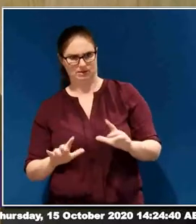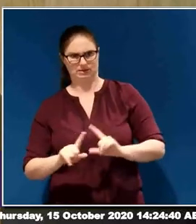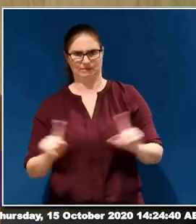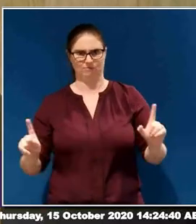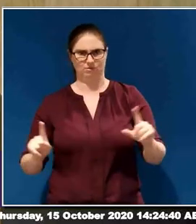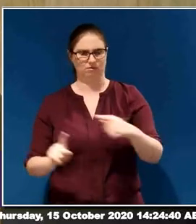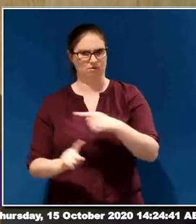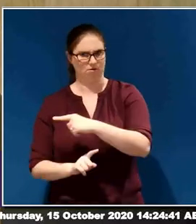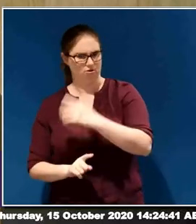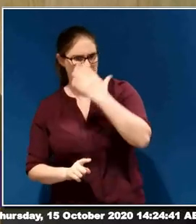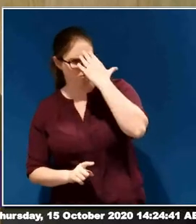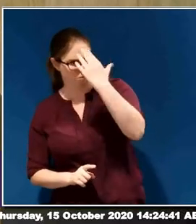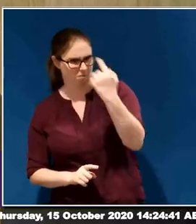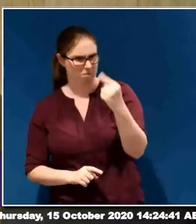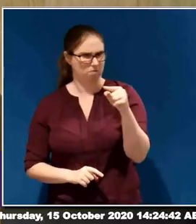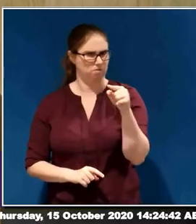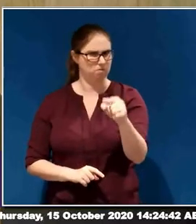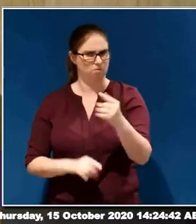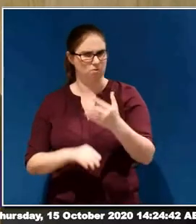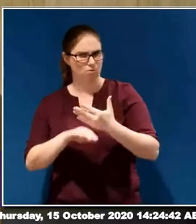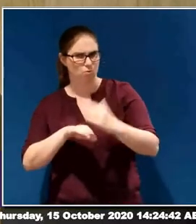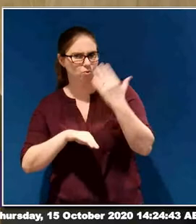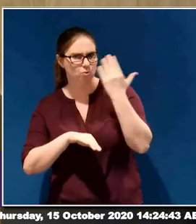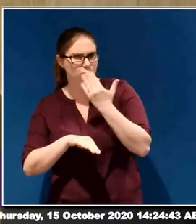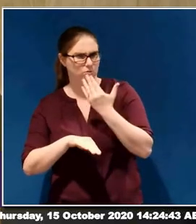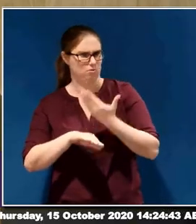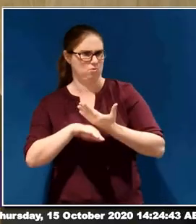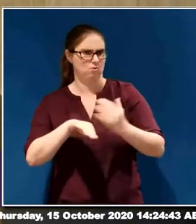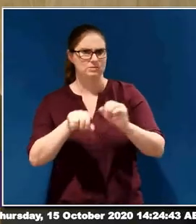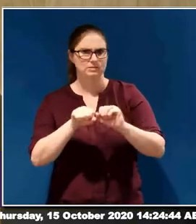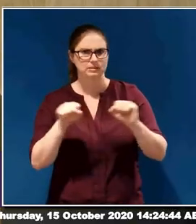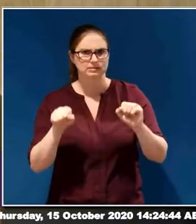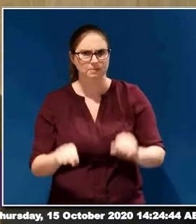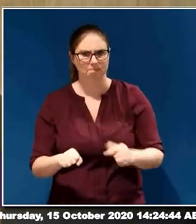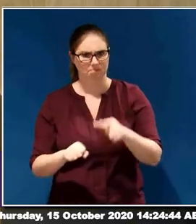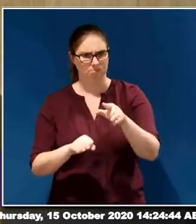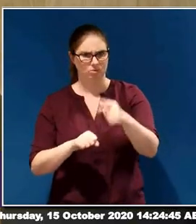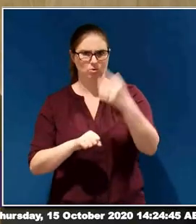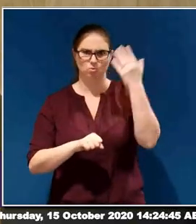different, the structure of the school is different, the rules quite often are